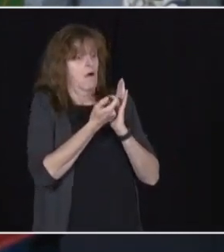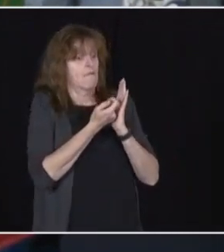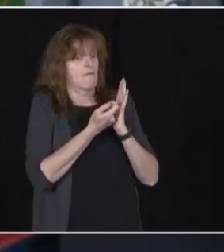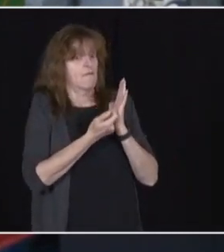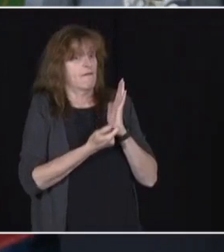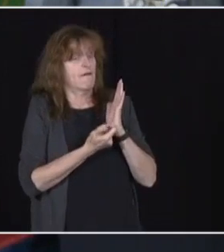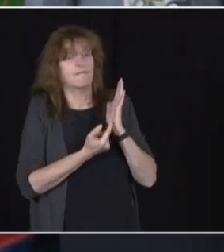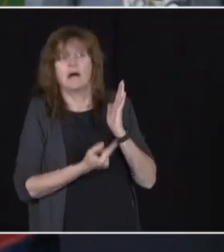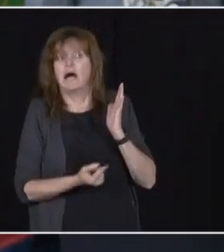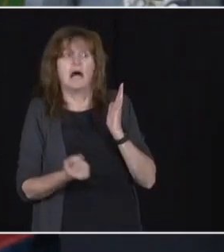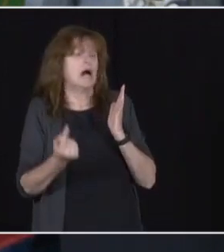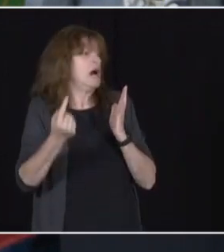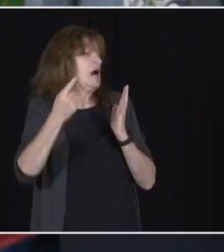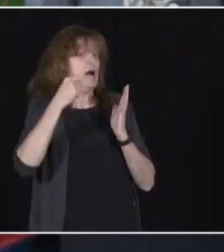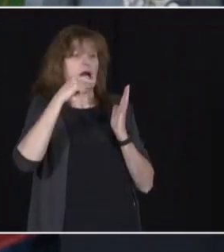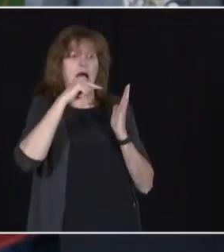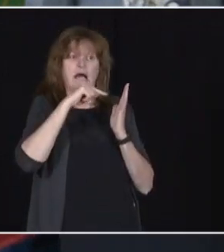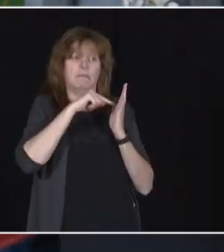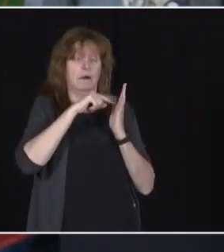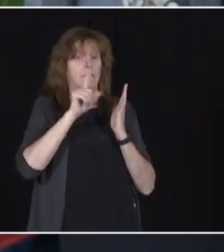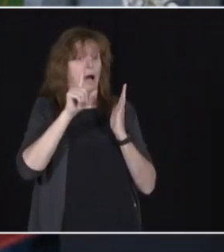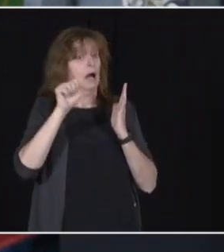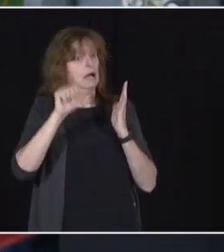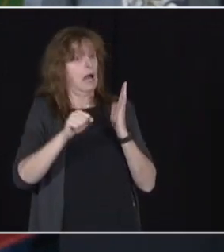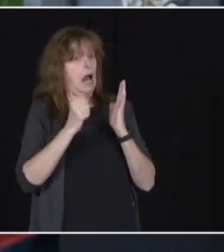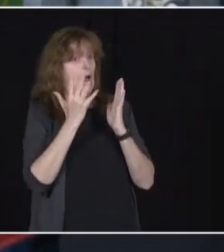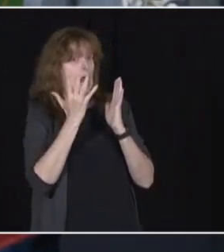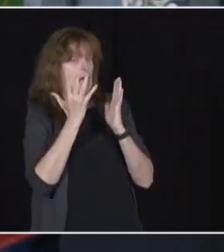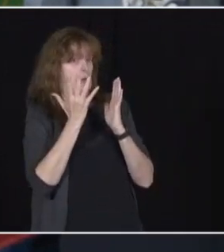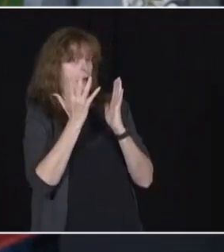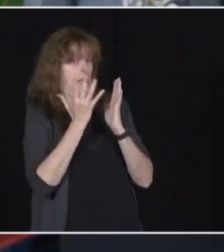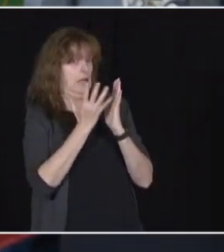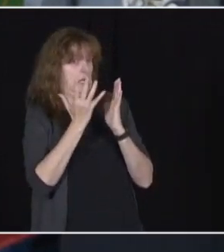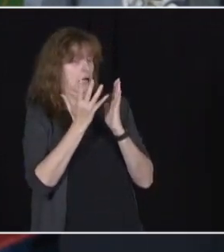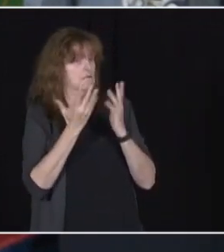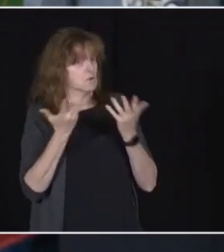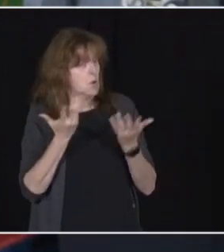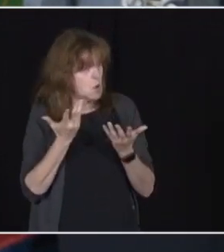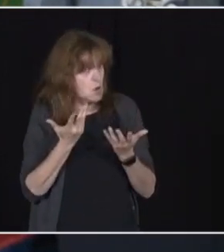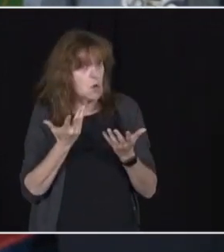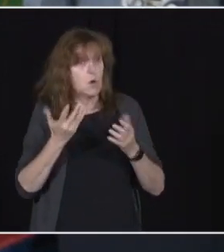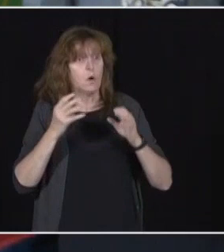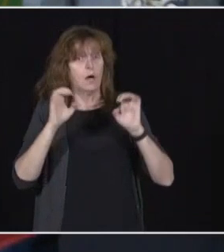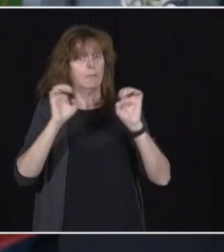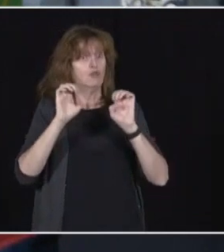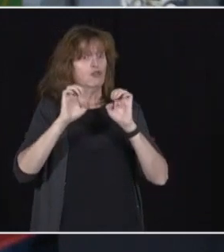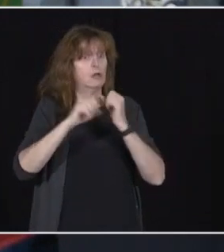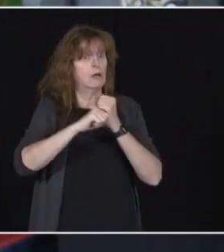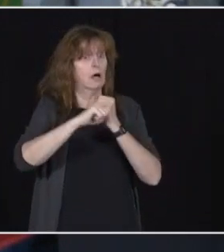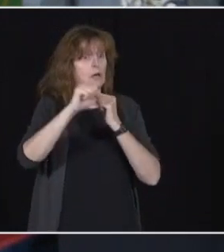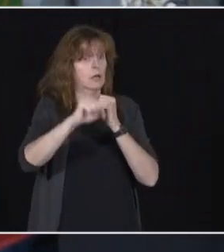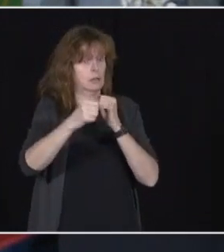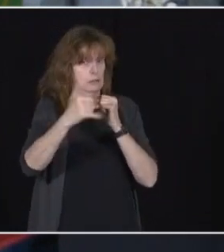we can't put back on. But the ones that are in place, can continue moving forward. That is how that works.